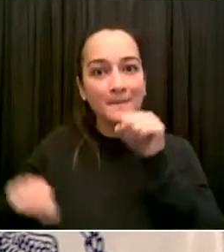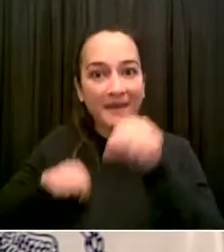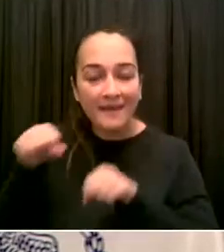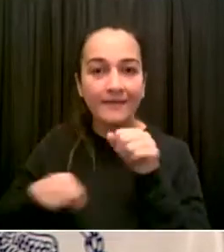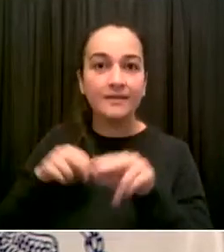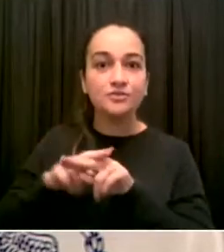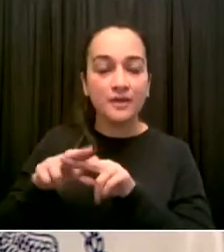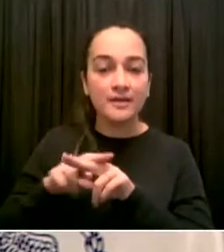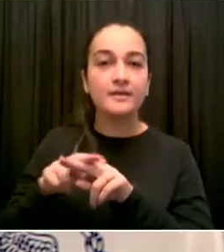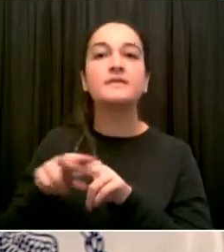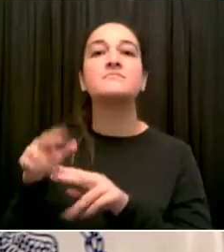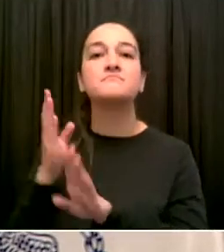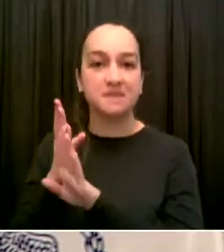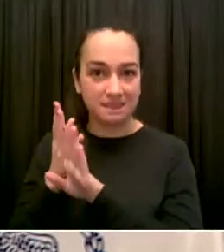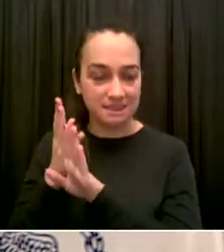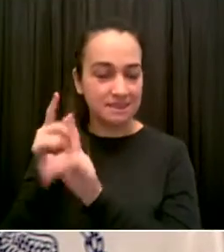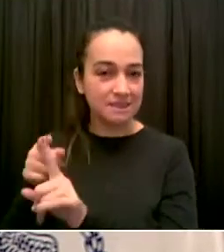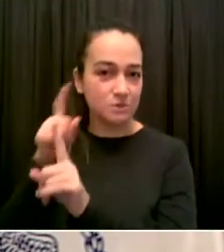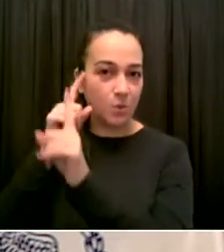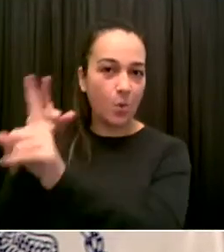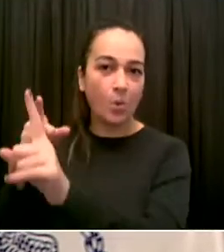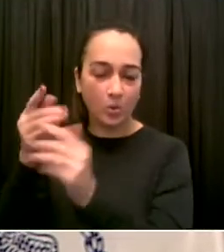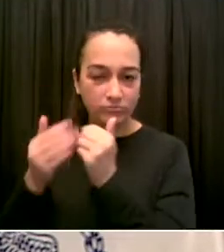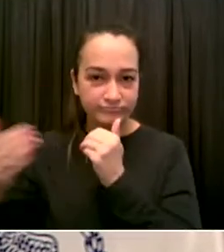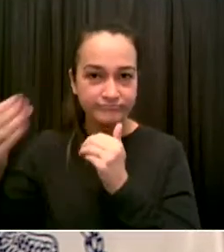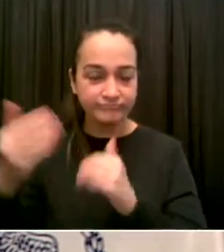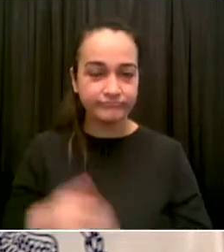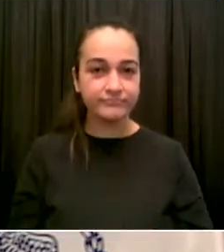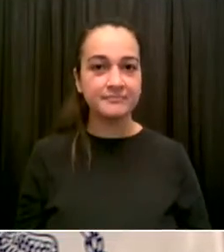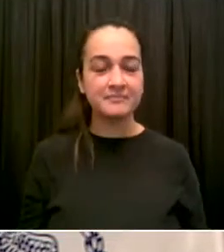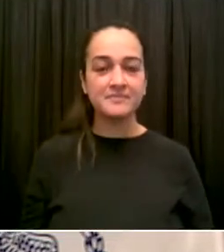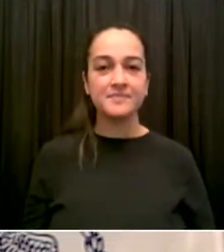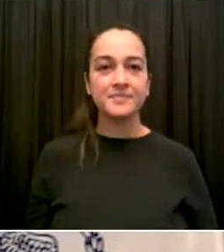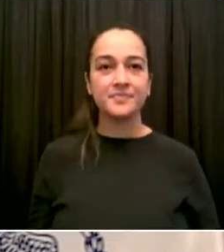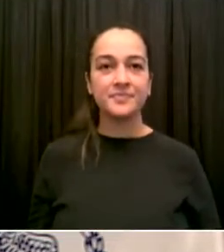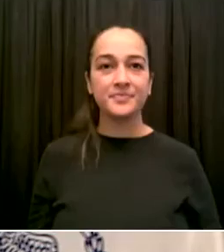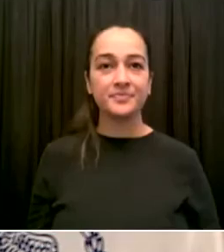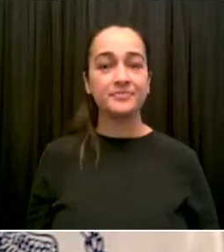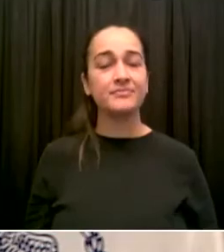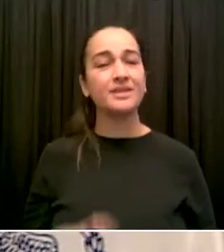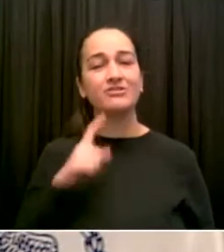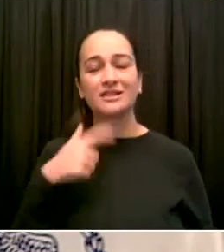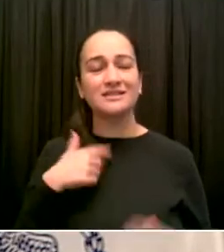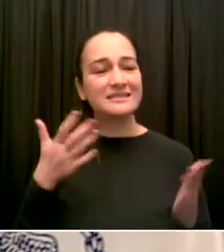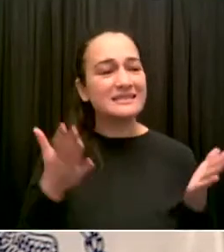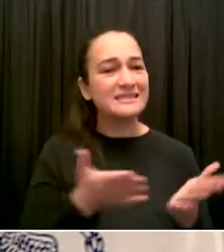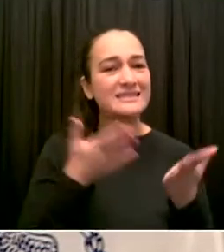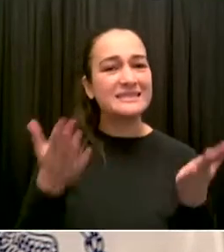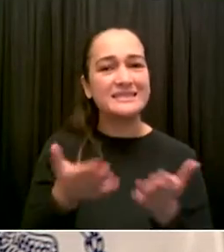BIAG NNOUNCEMENT LATER N OTODAY WILL BE THAT A GOOD SHAPE OF